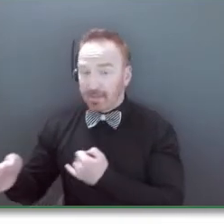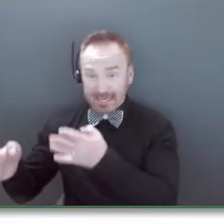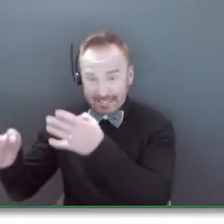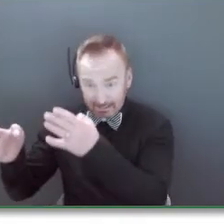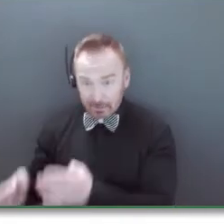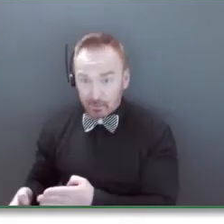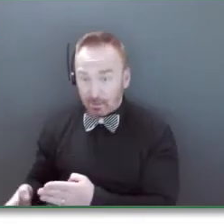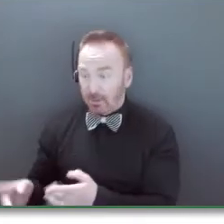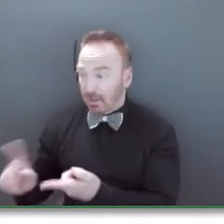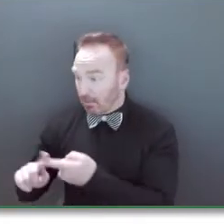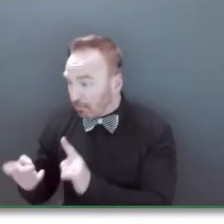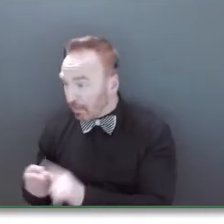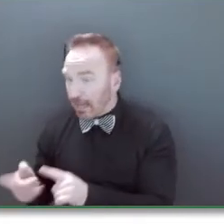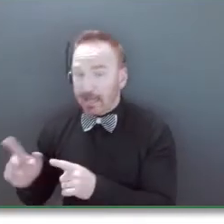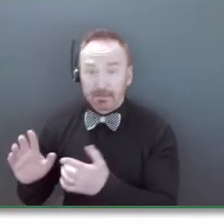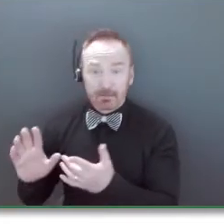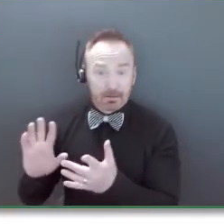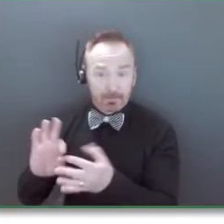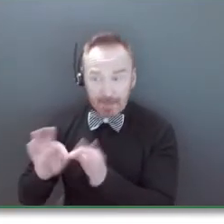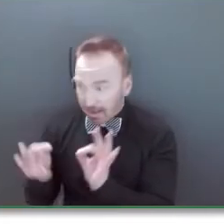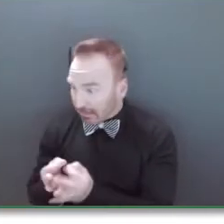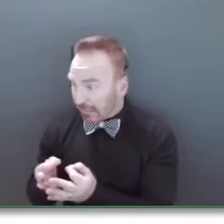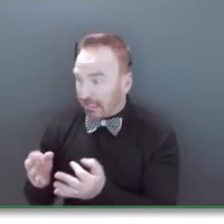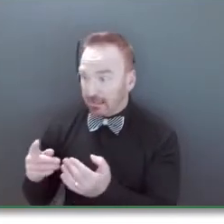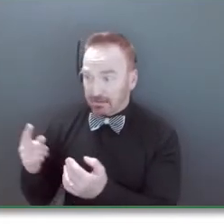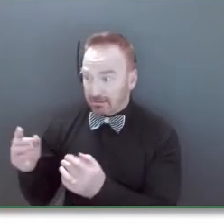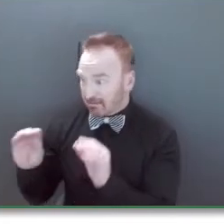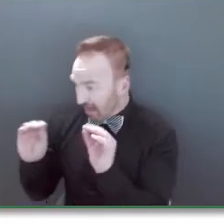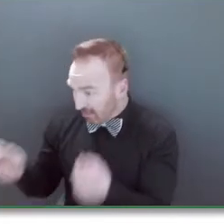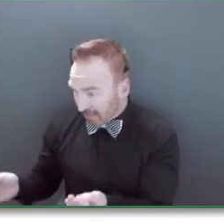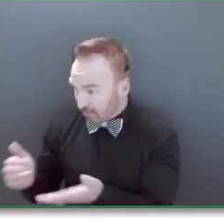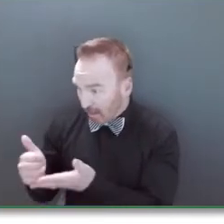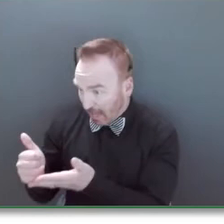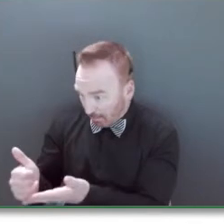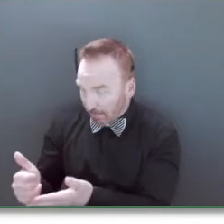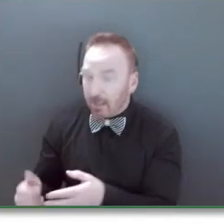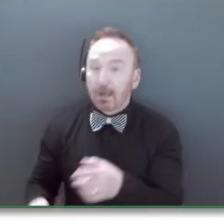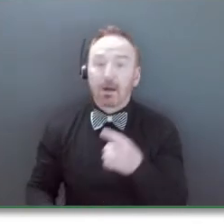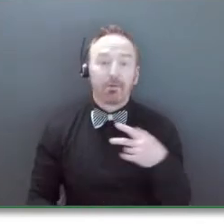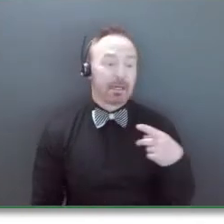power the trail rider for them. The folks at parks Victoria will will